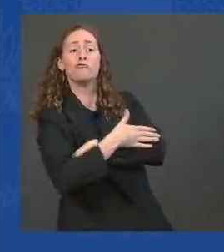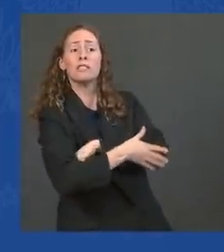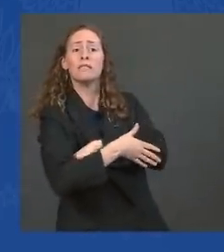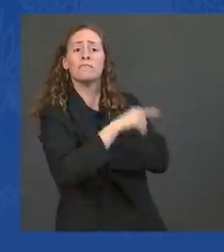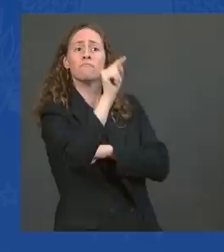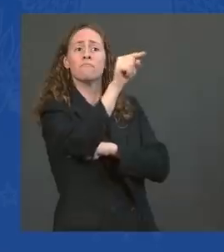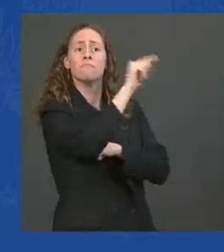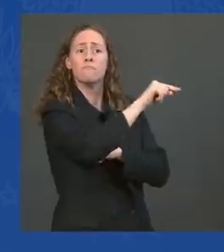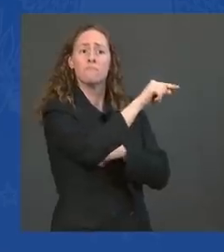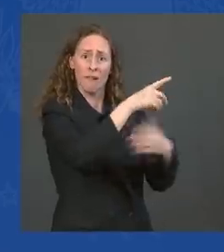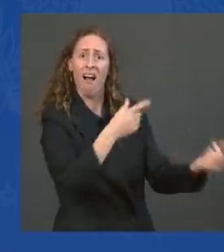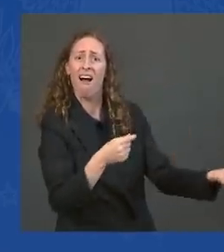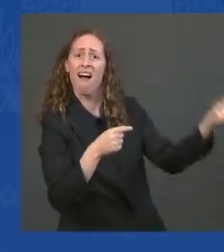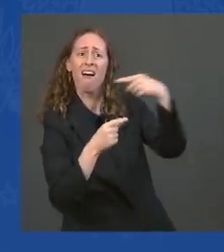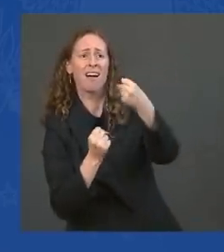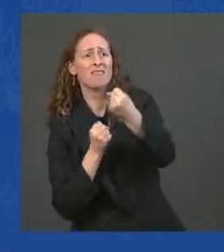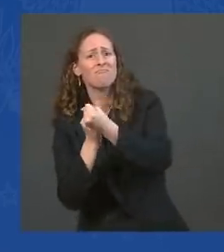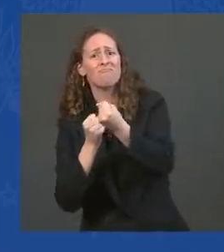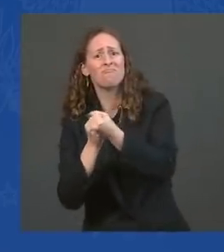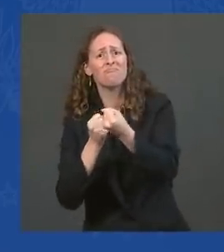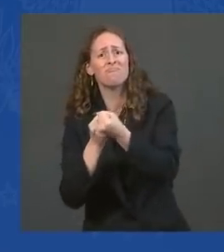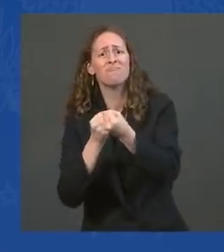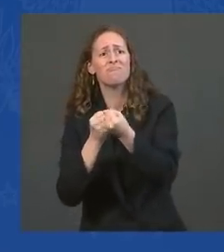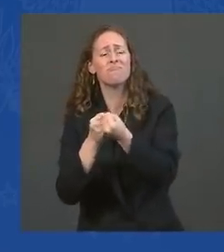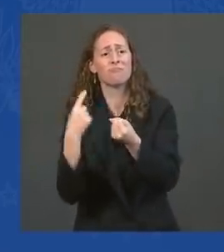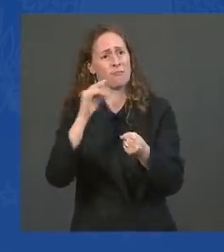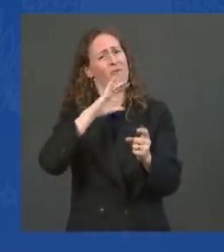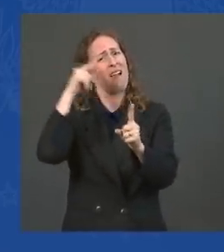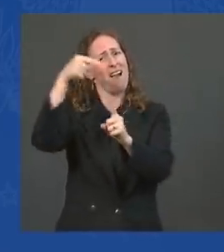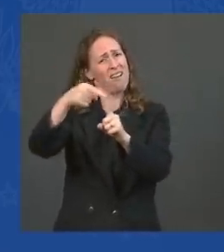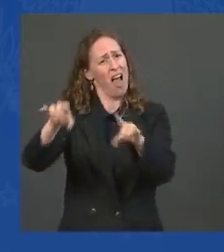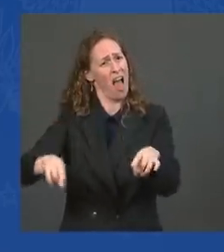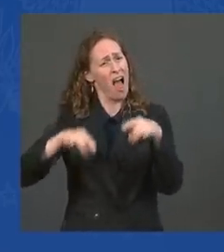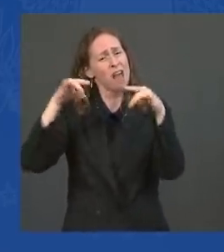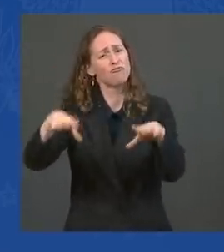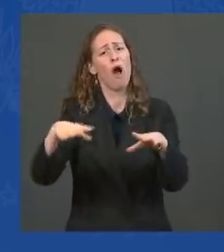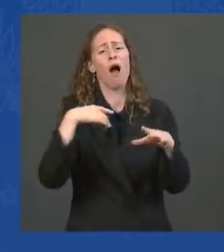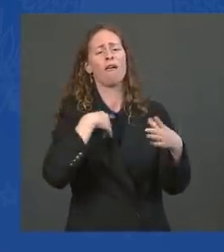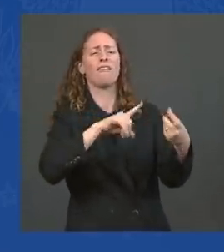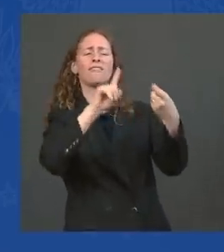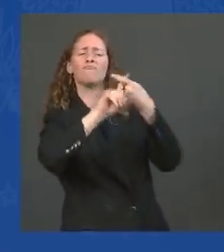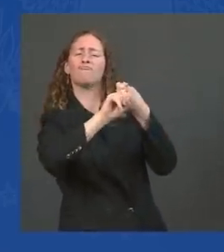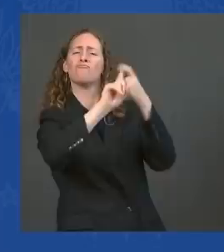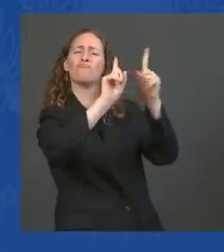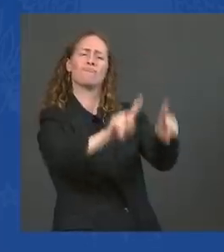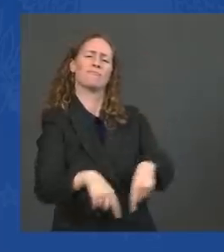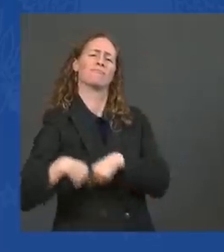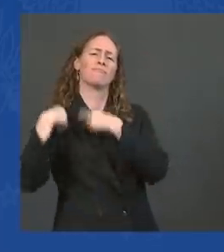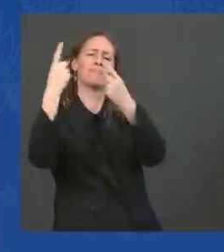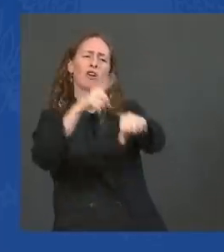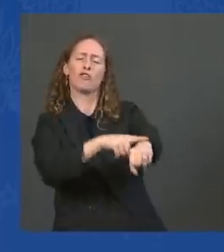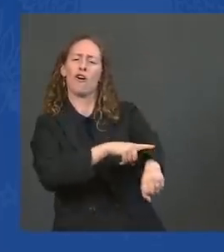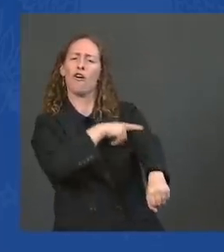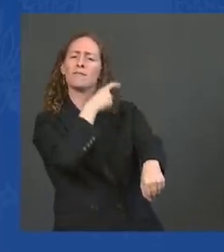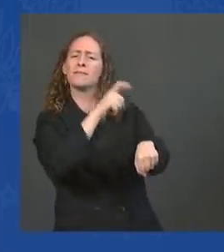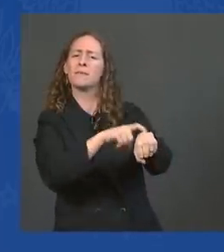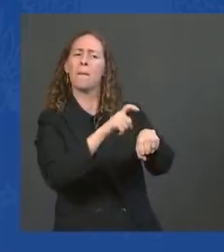But Australia is one of our oldest friends, a kindred nation and a fellow democracy,